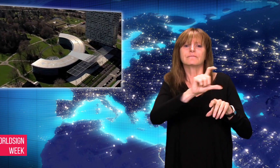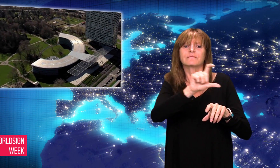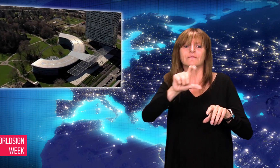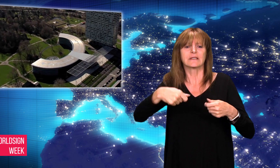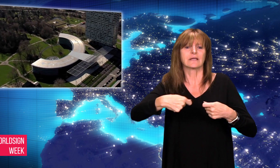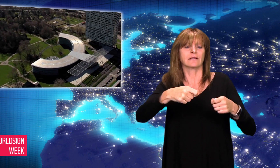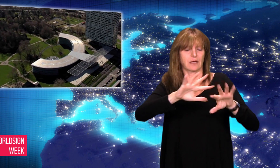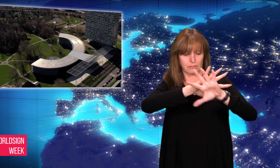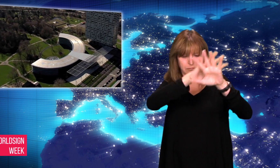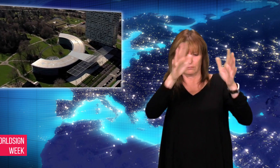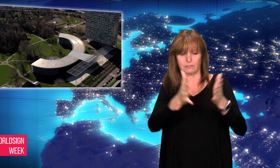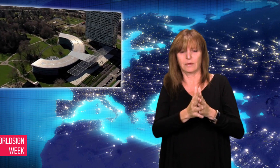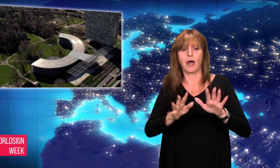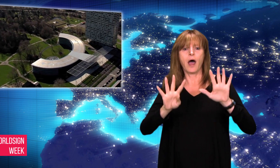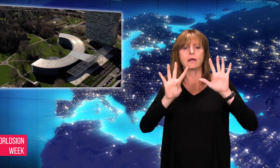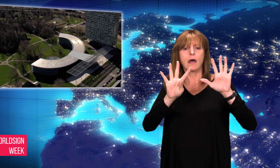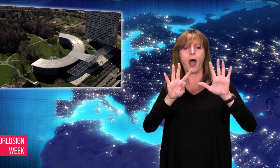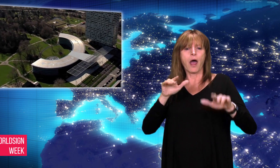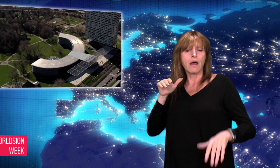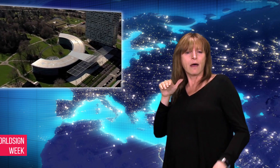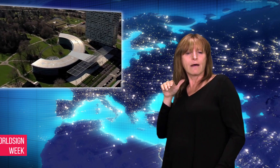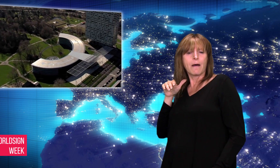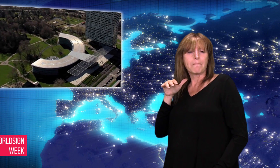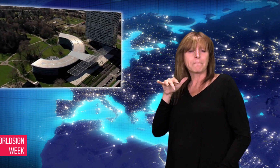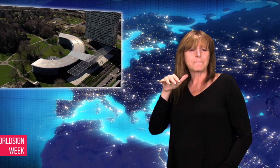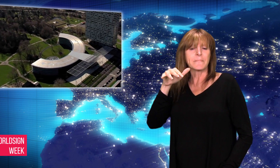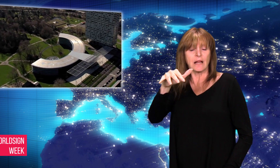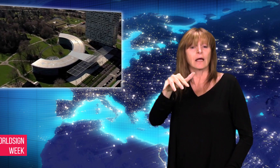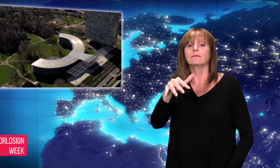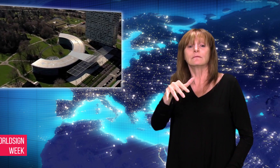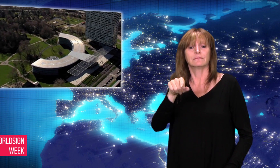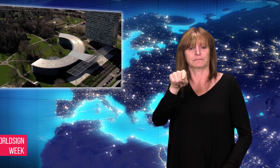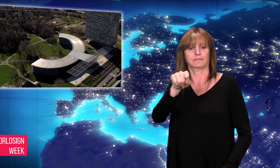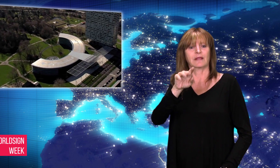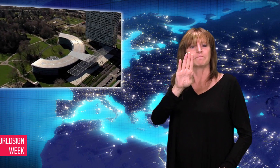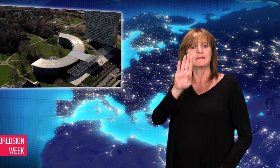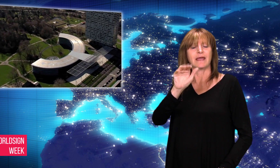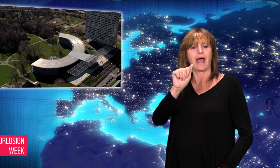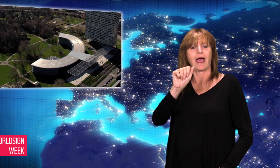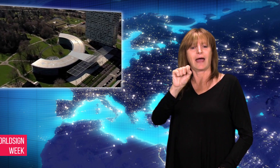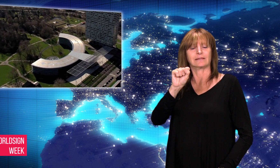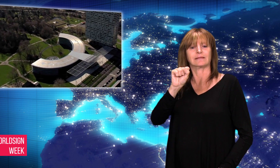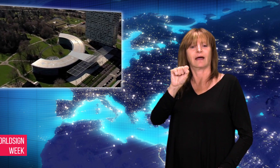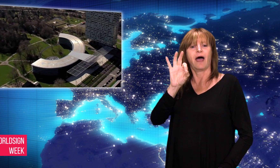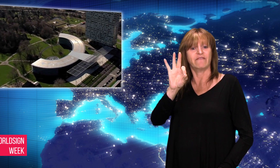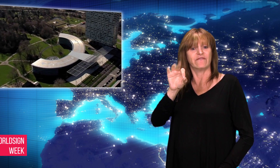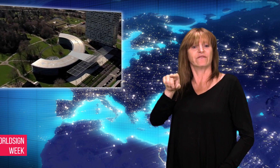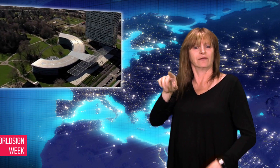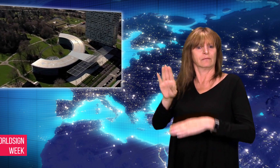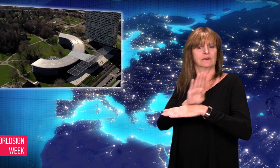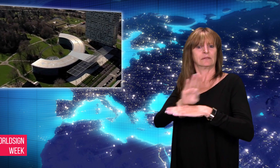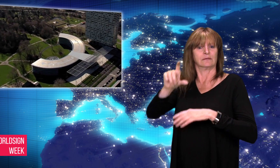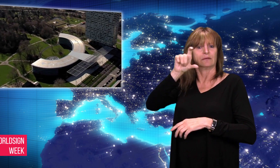to obtain approval from the European